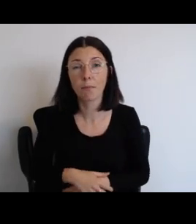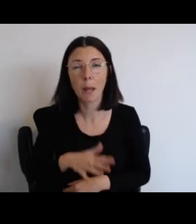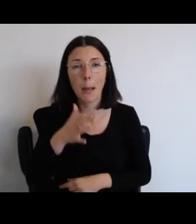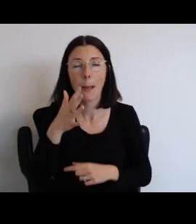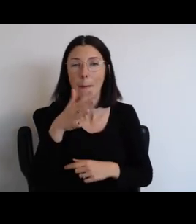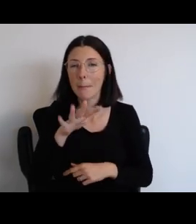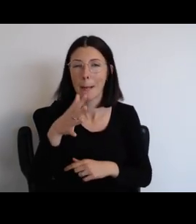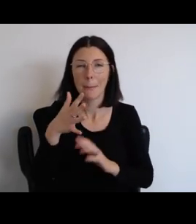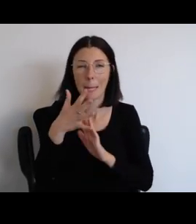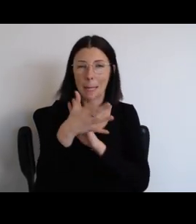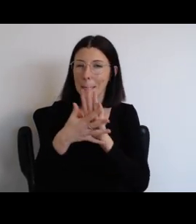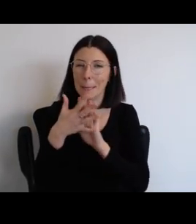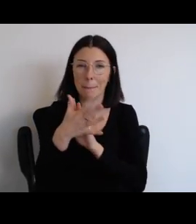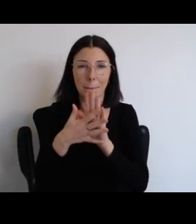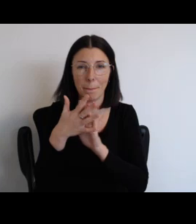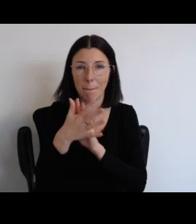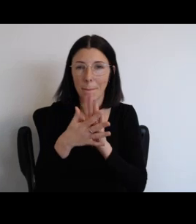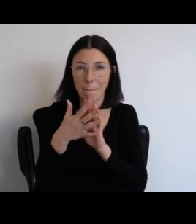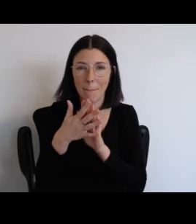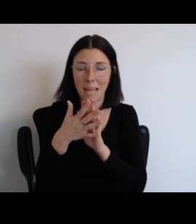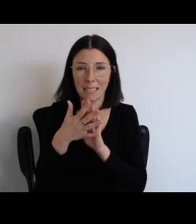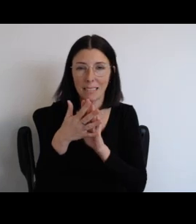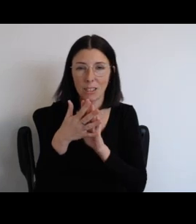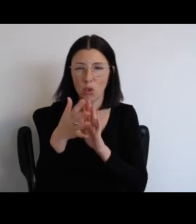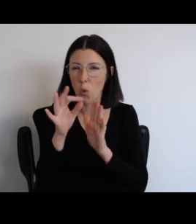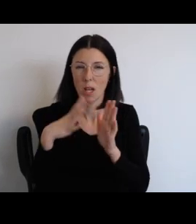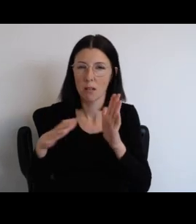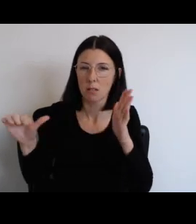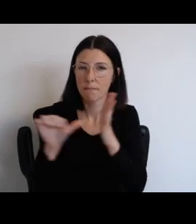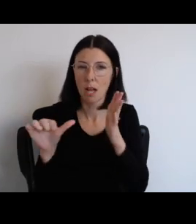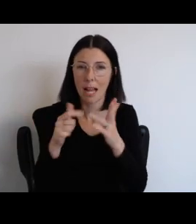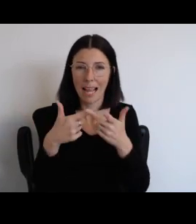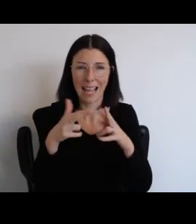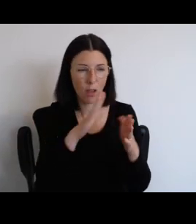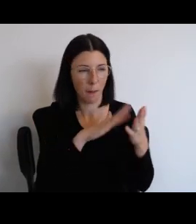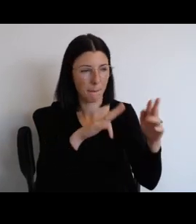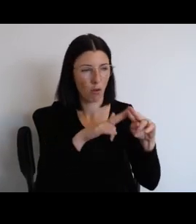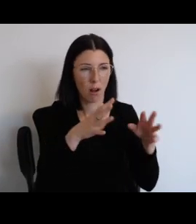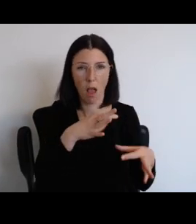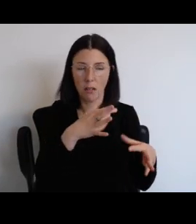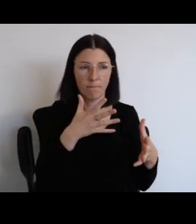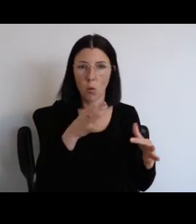brought by the party who felt grieved by it might not continue so I think they're sensible changes